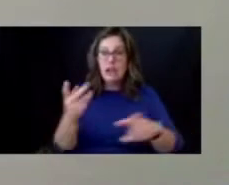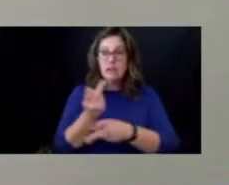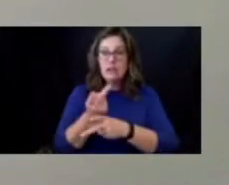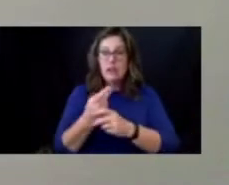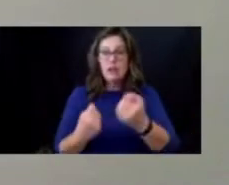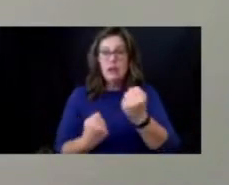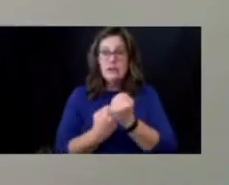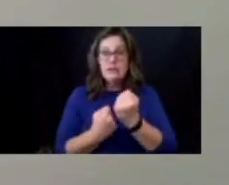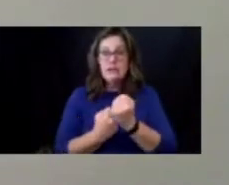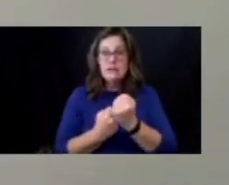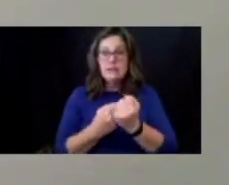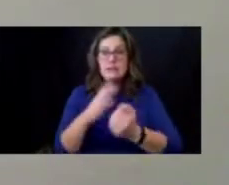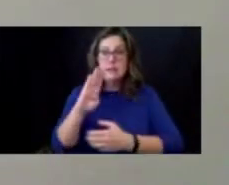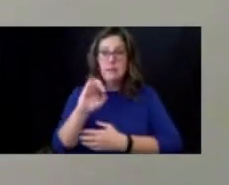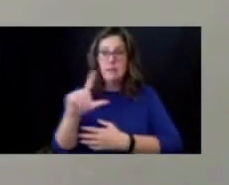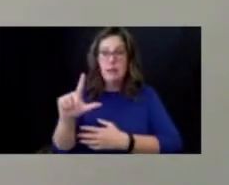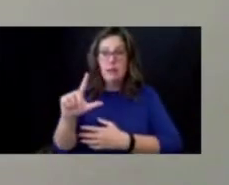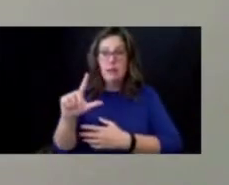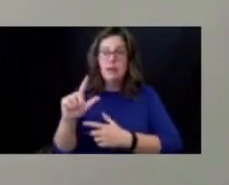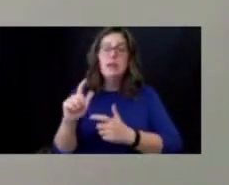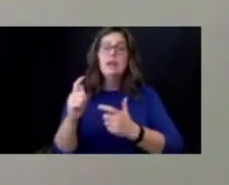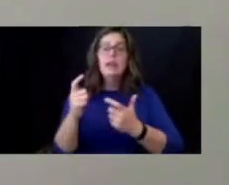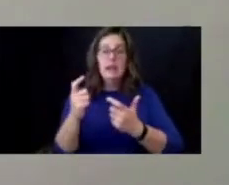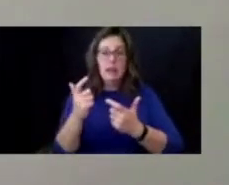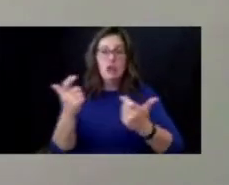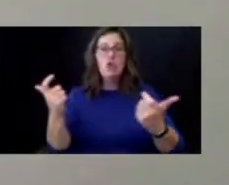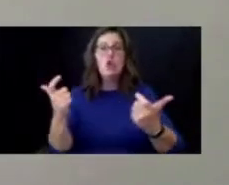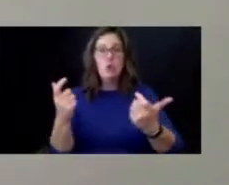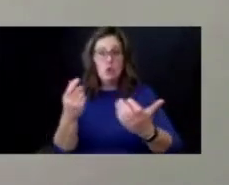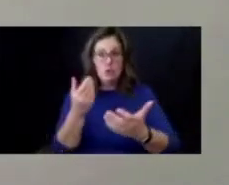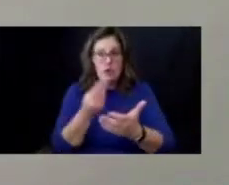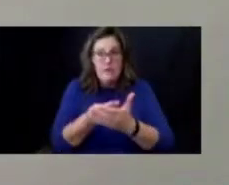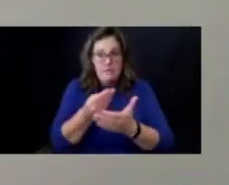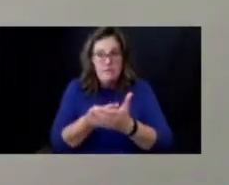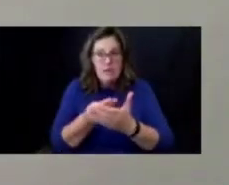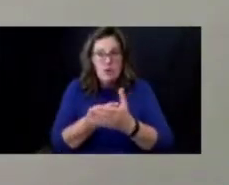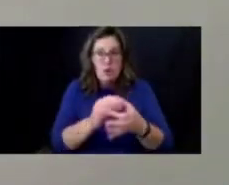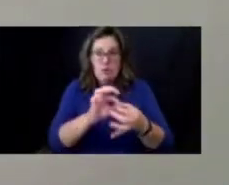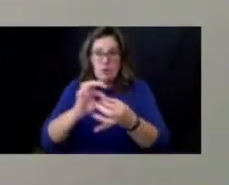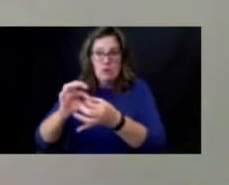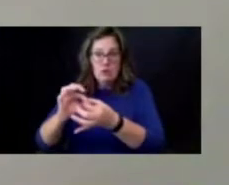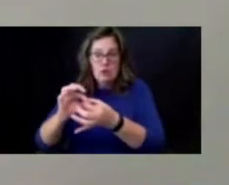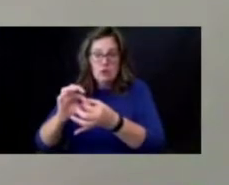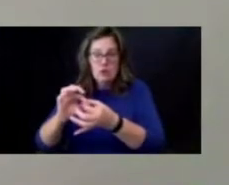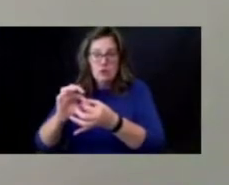it had a very large fiscal note to it but we were trying to reinstate the state median income level